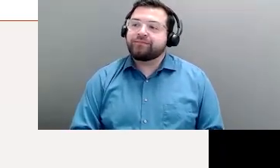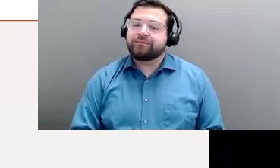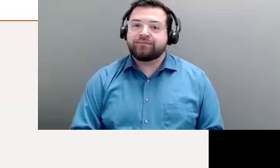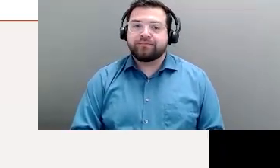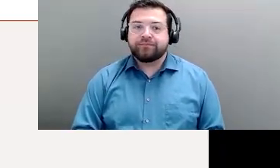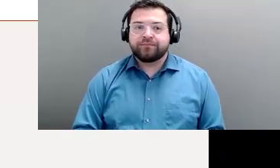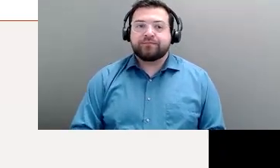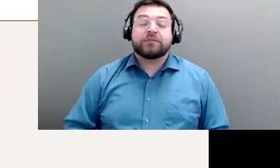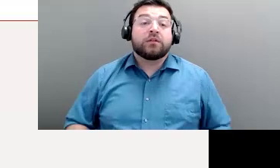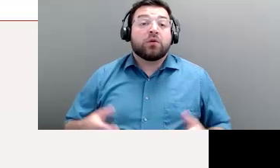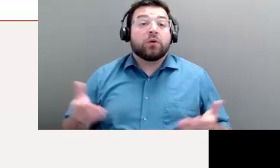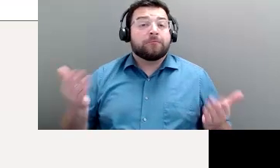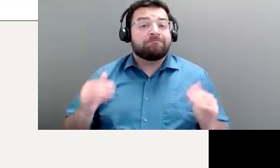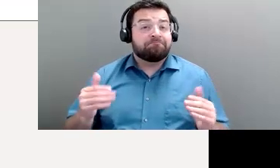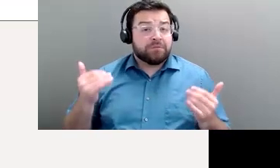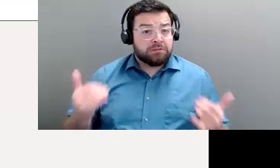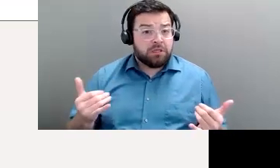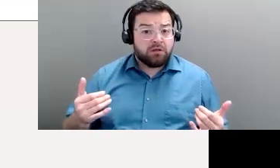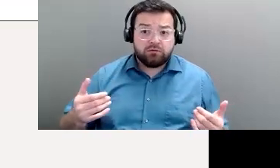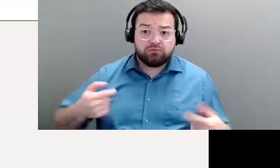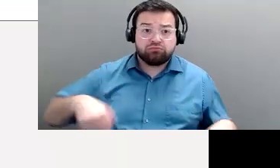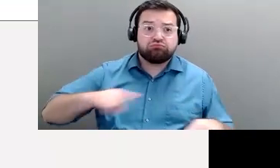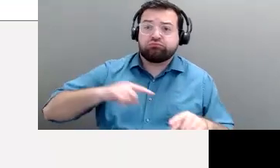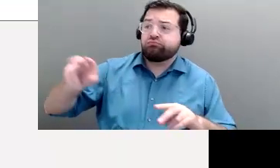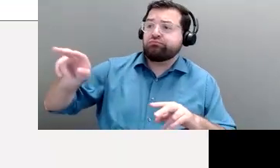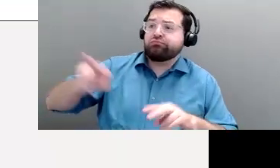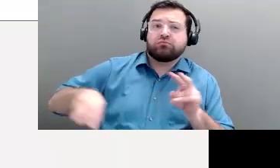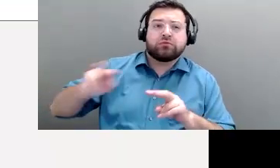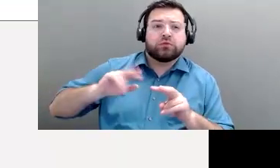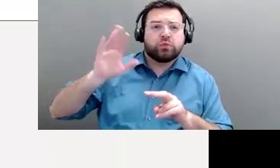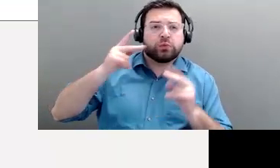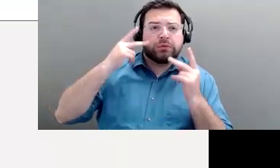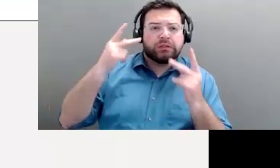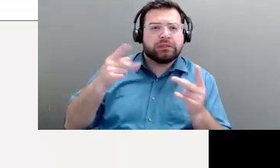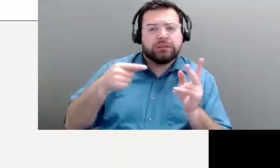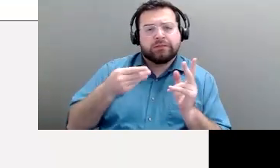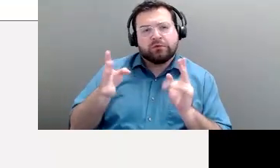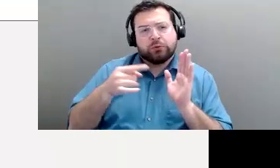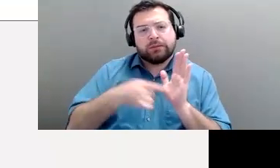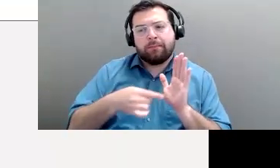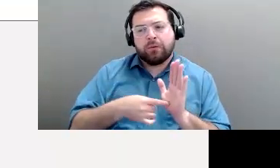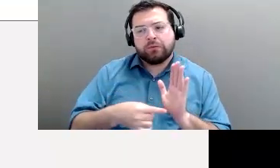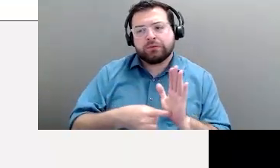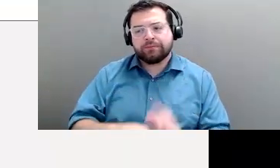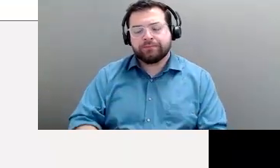We're going to take a look at some examples. Okay.